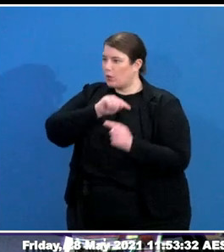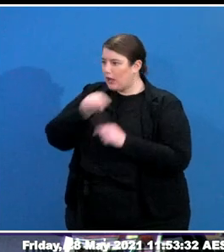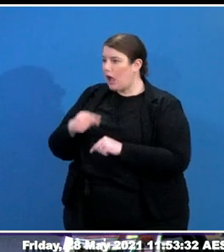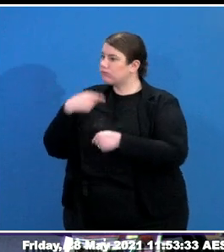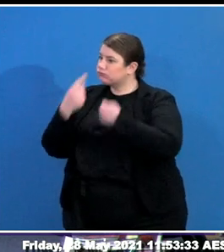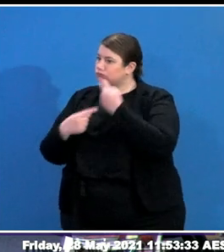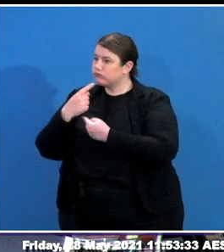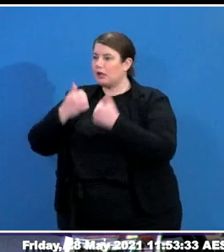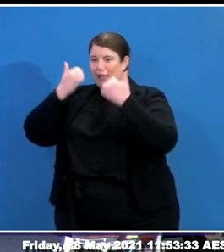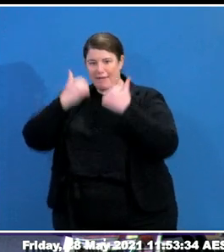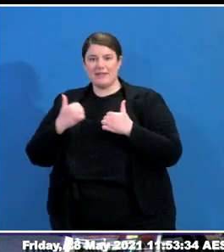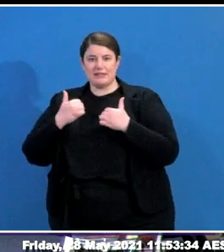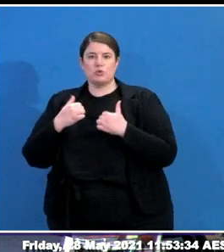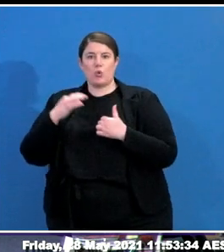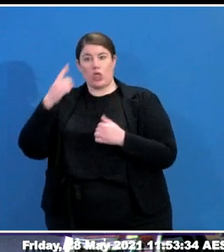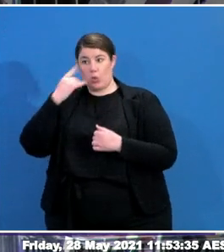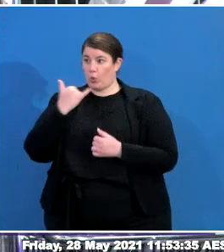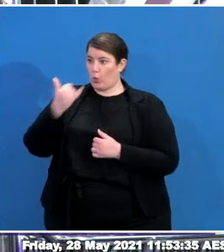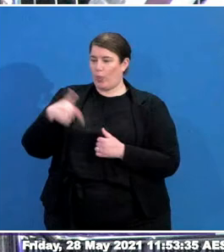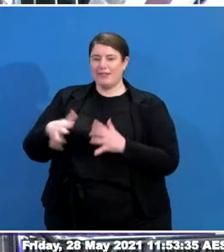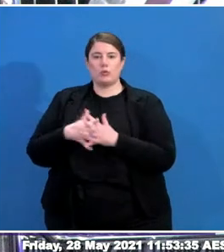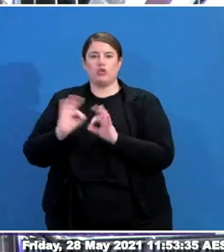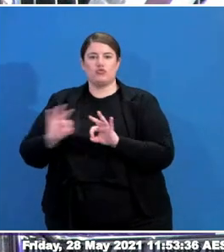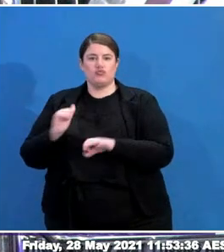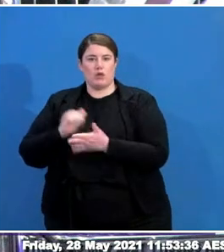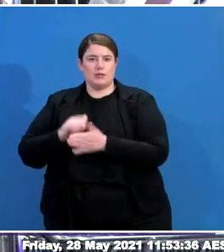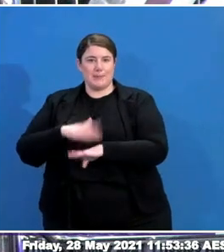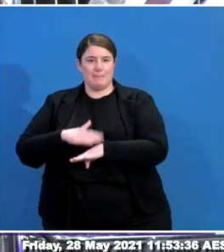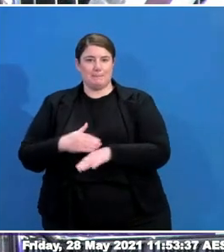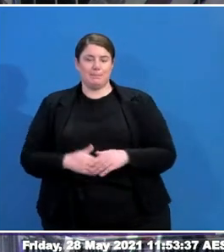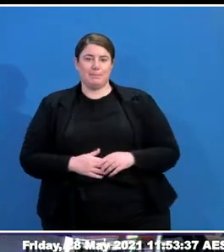So I felt that would be inappropriate. What was the outcome of the investigations you undertook?